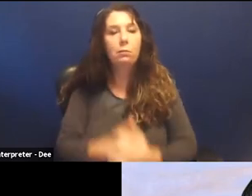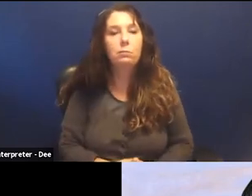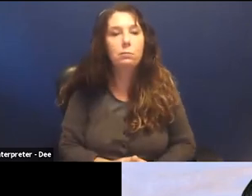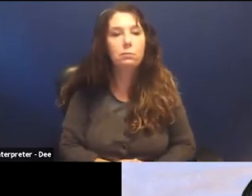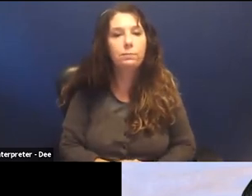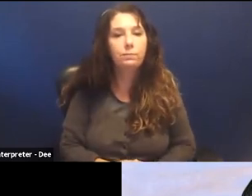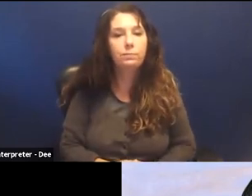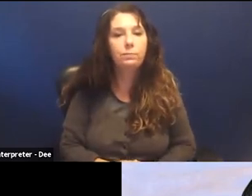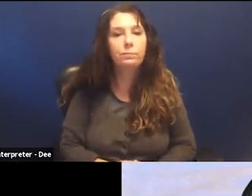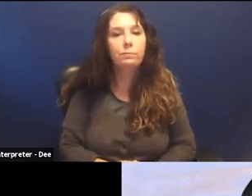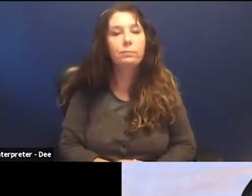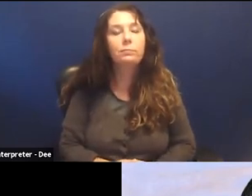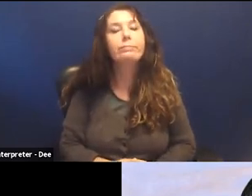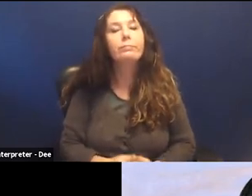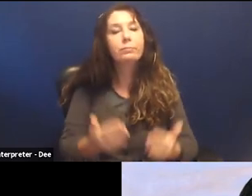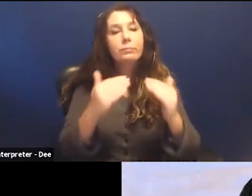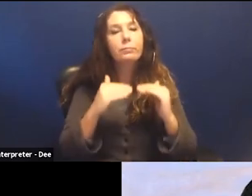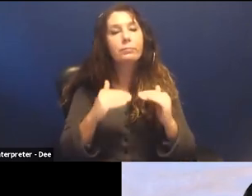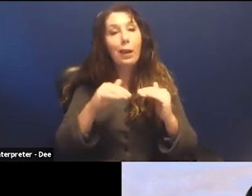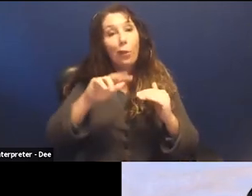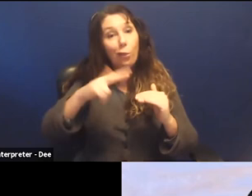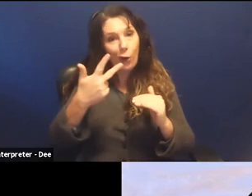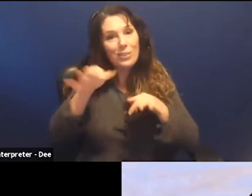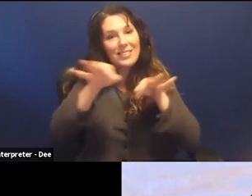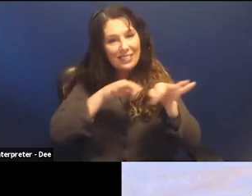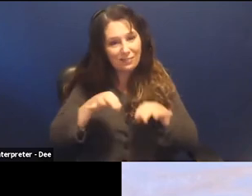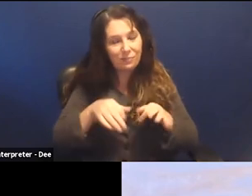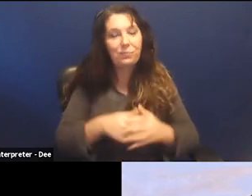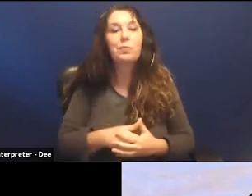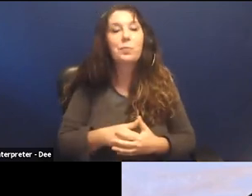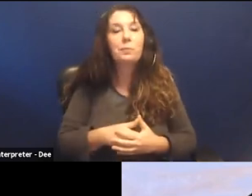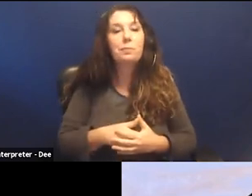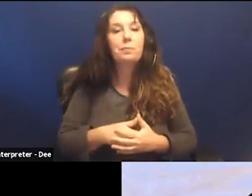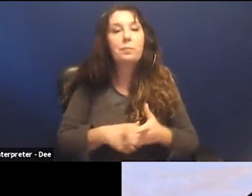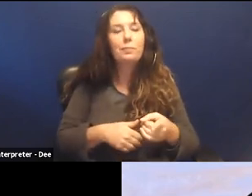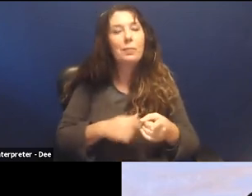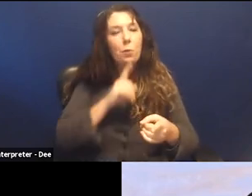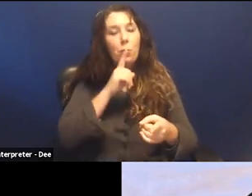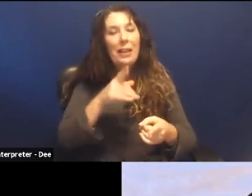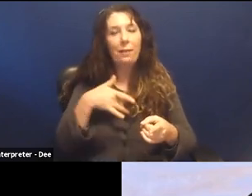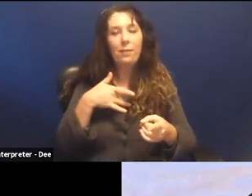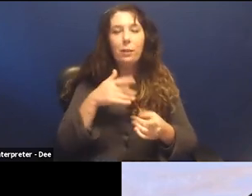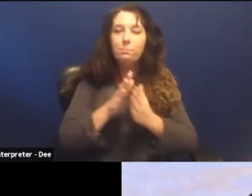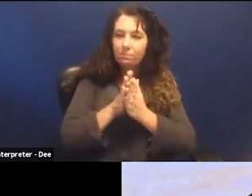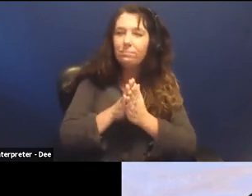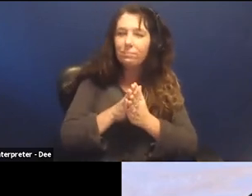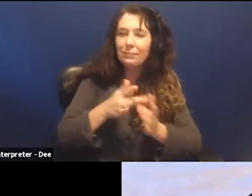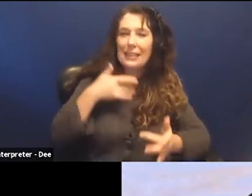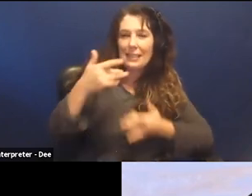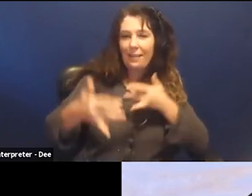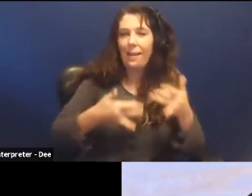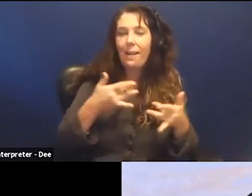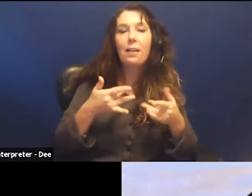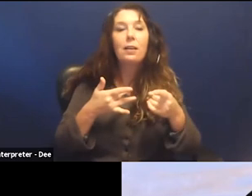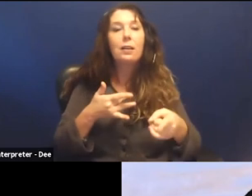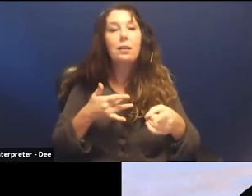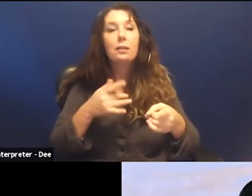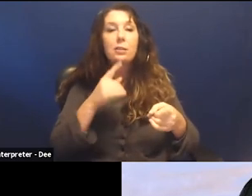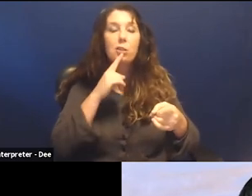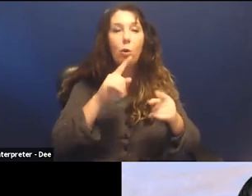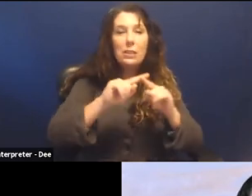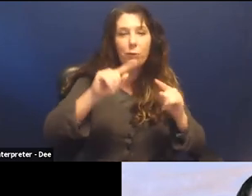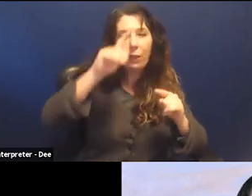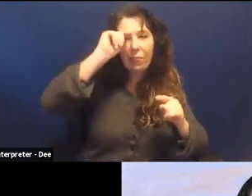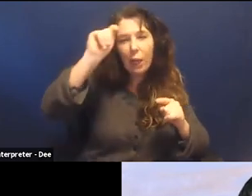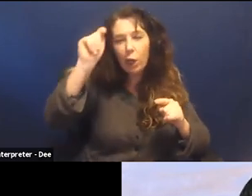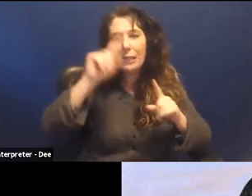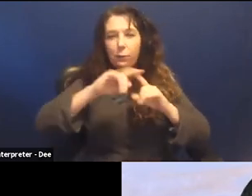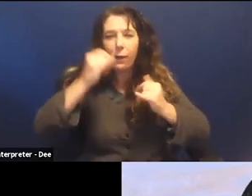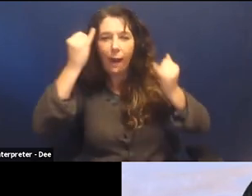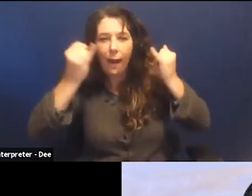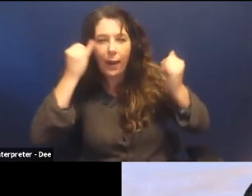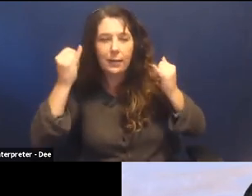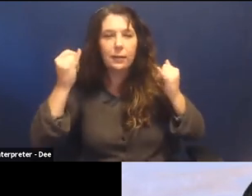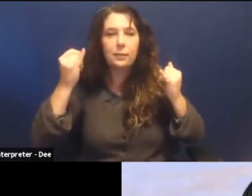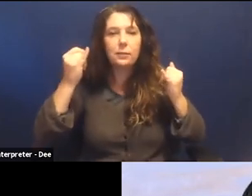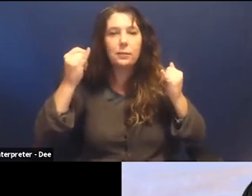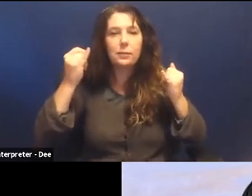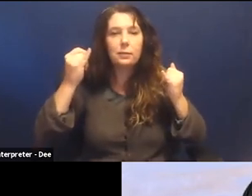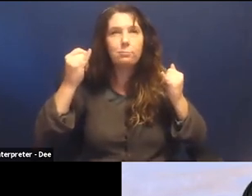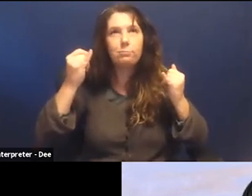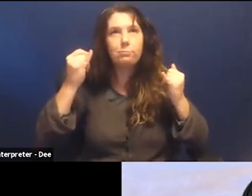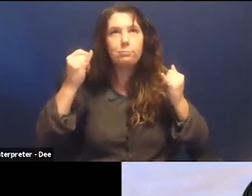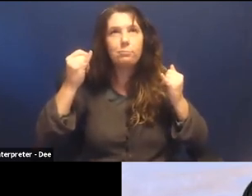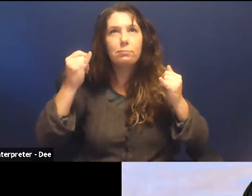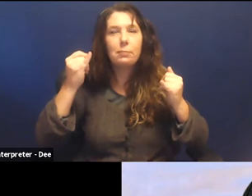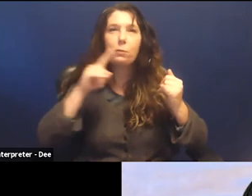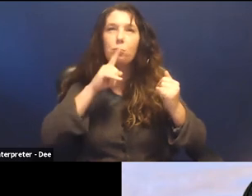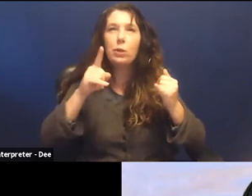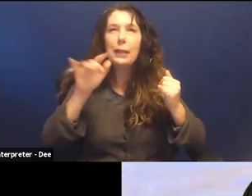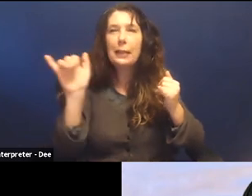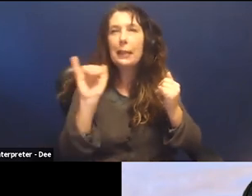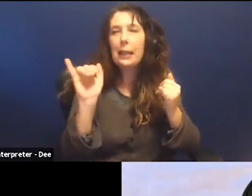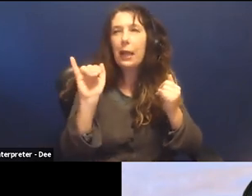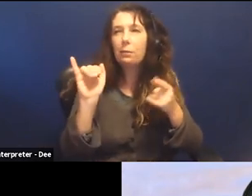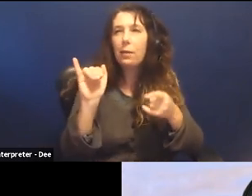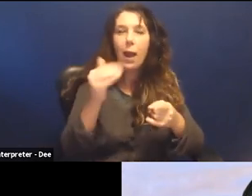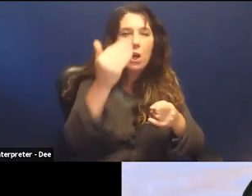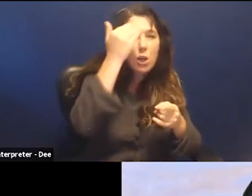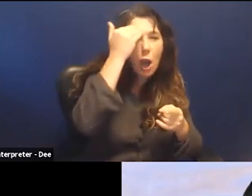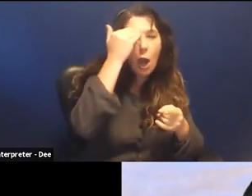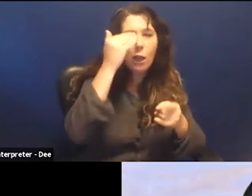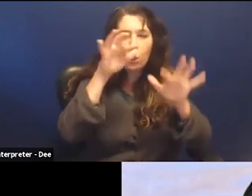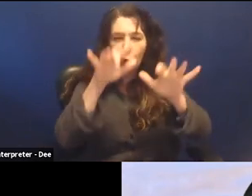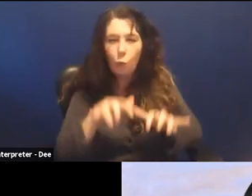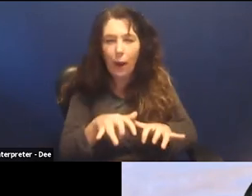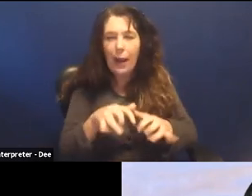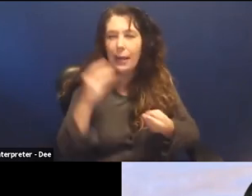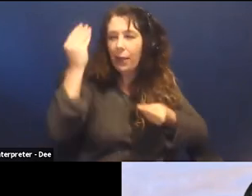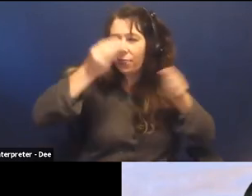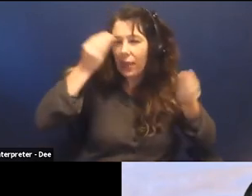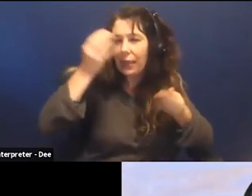And then feminism has a third definition, which is, for me, one of the most exciting ones, which is that it's a set of theories and ideas, meaning that it is a kind of intellectual heritage it's like knowledge and writing and thinking and art and activism